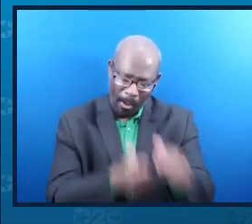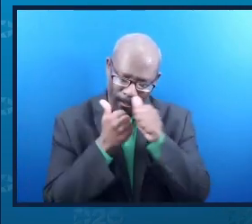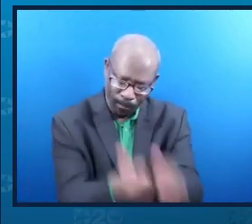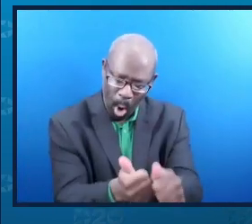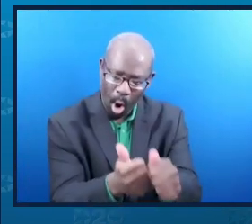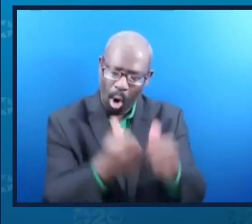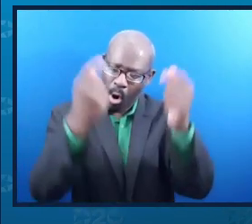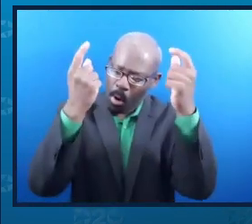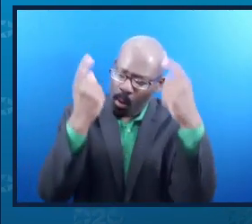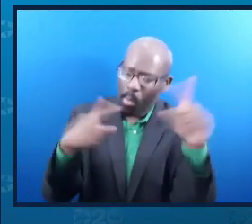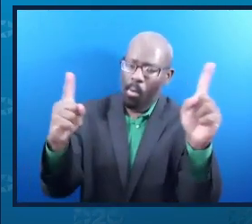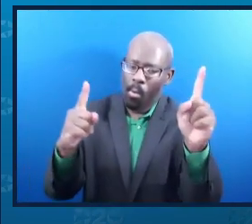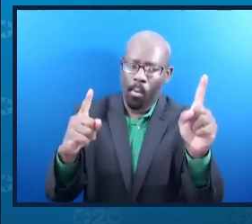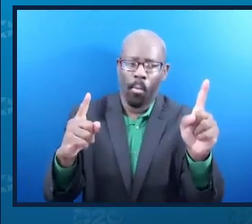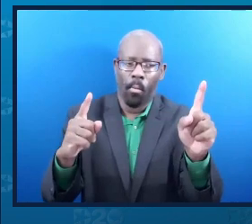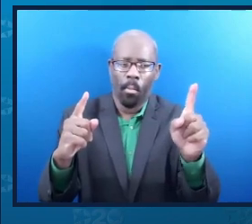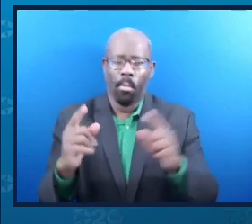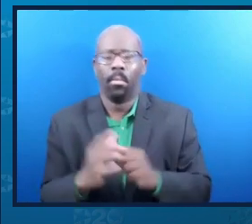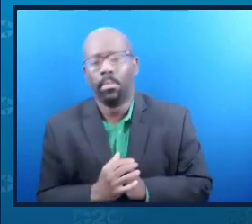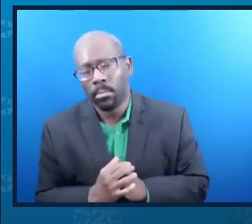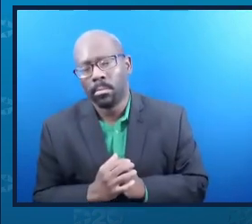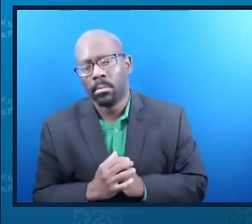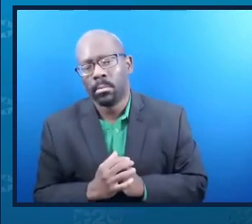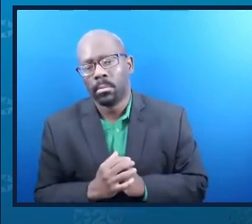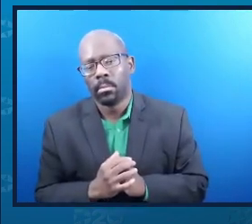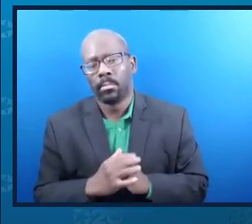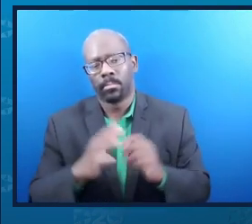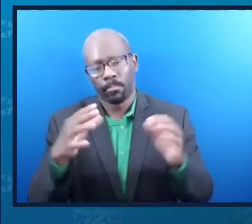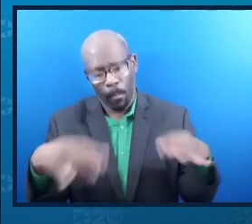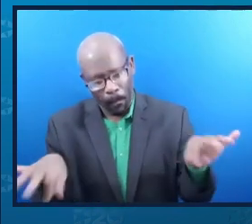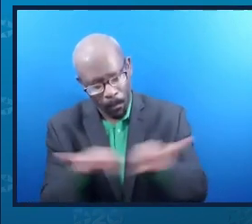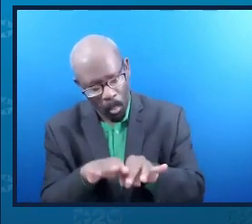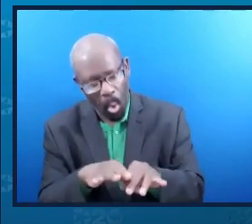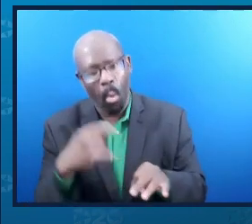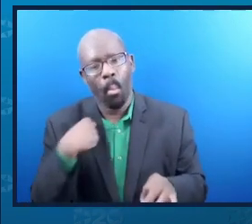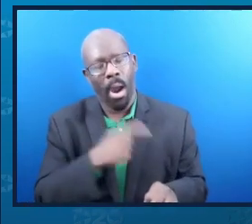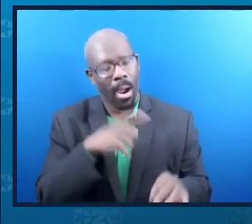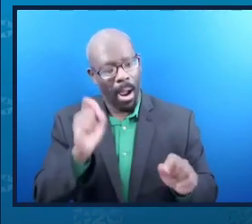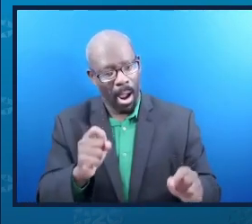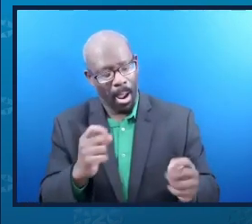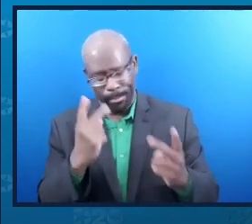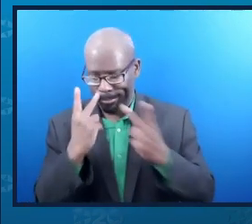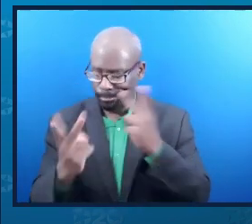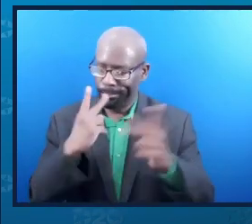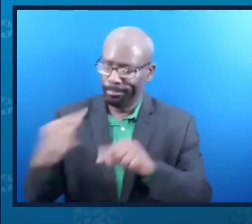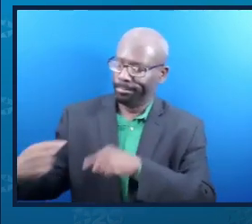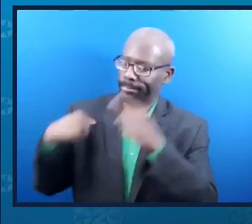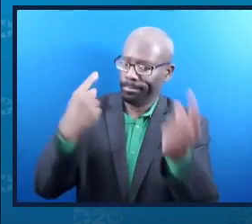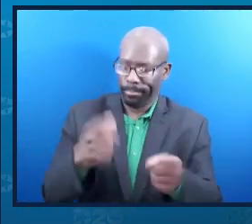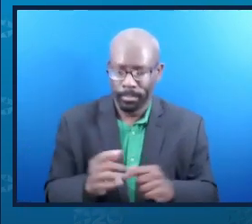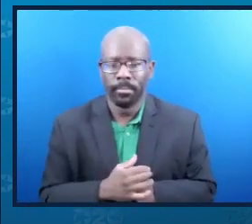I HAVE SEEN THAT SAME SPIRIT RISE IN THE PAST FEW YEARS.